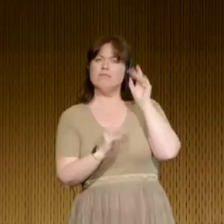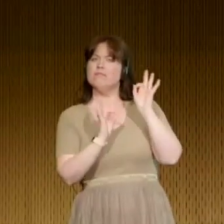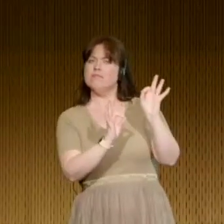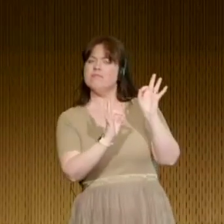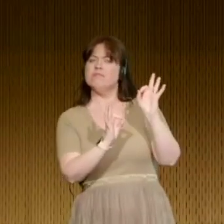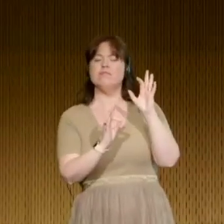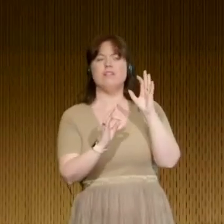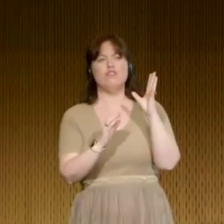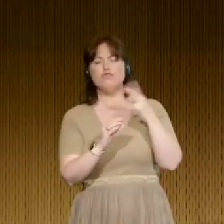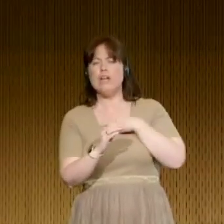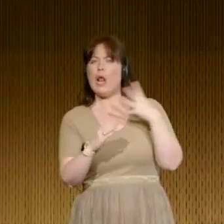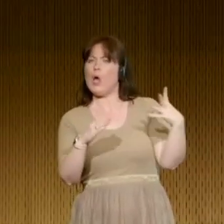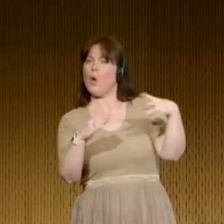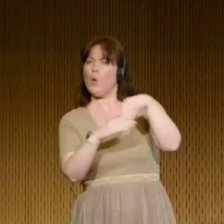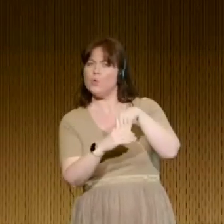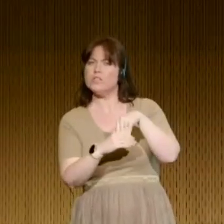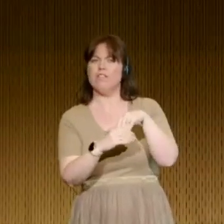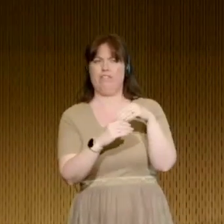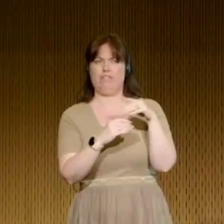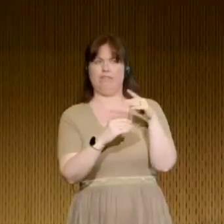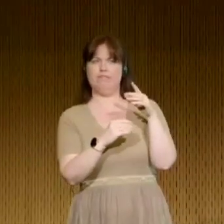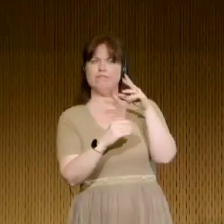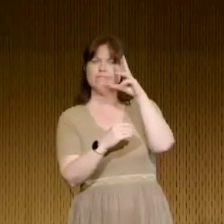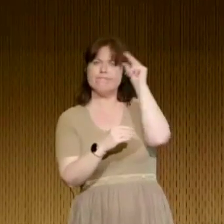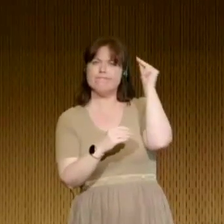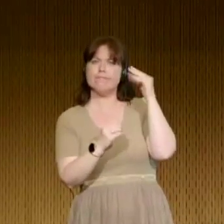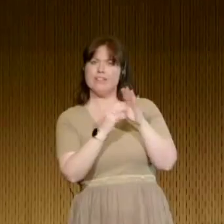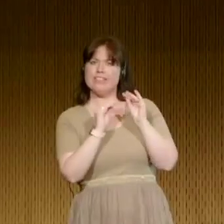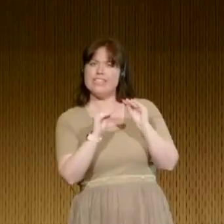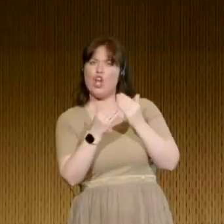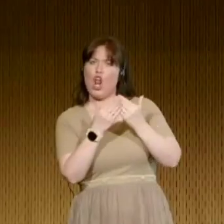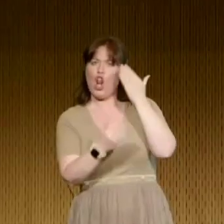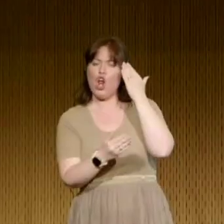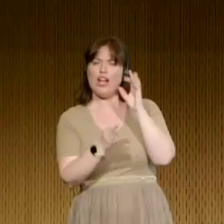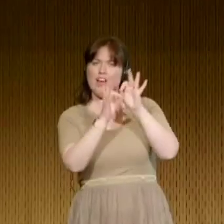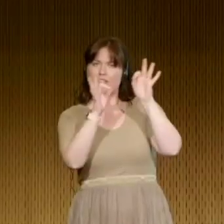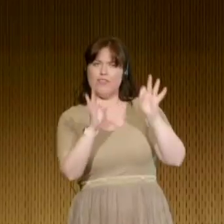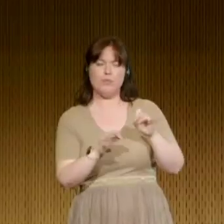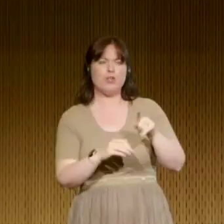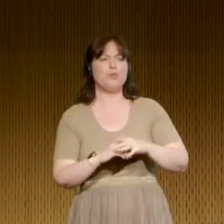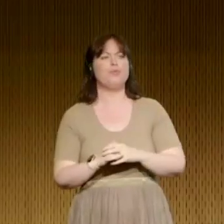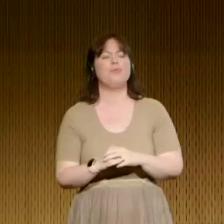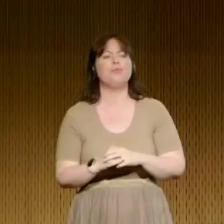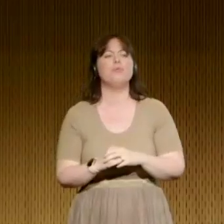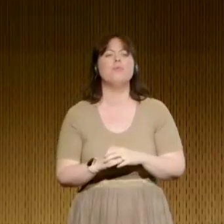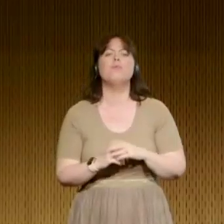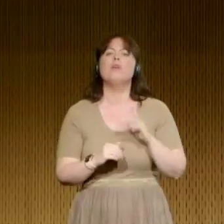and feedback. So I'm going to frame this within the Altitude Charter and then really listen to